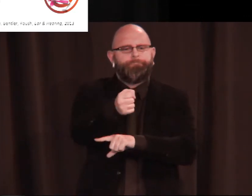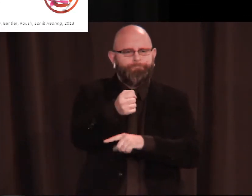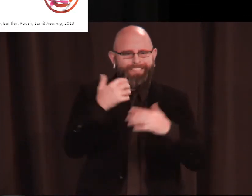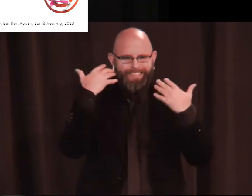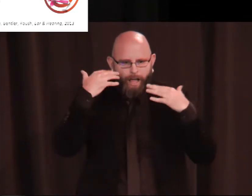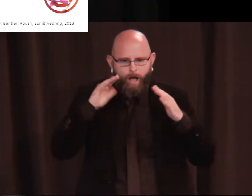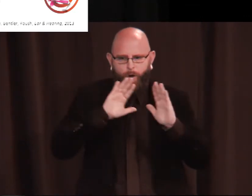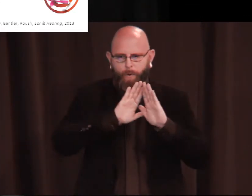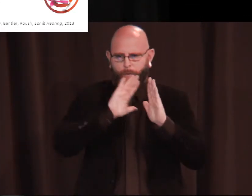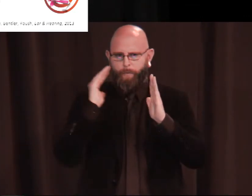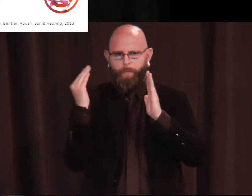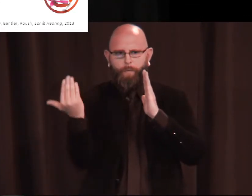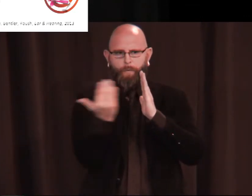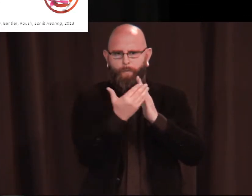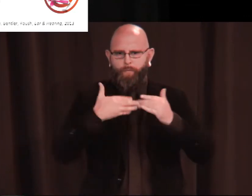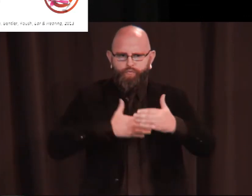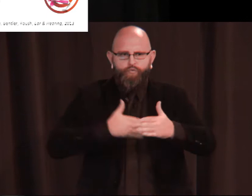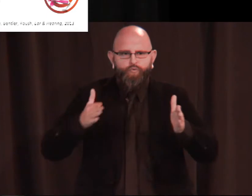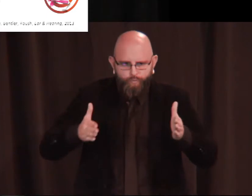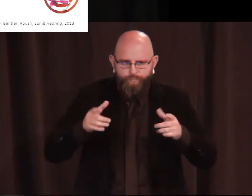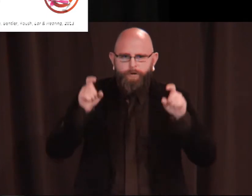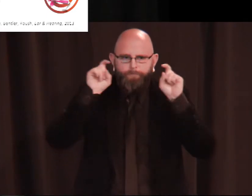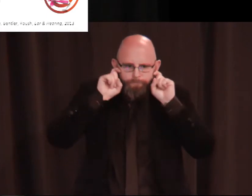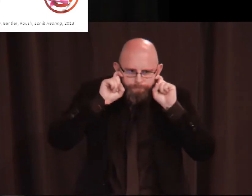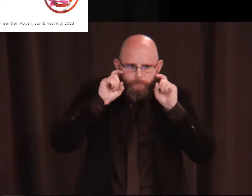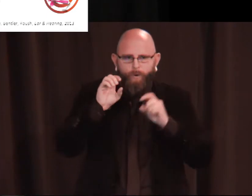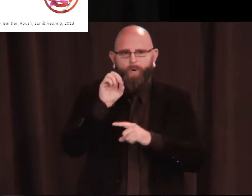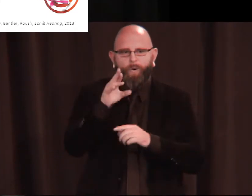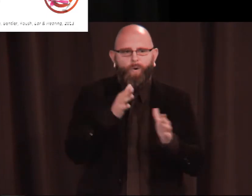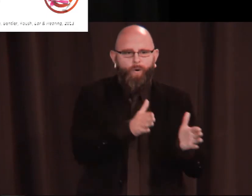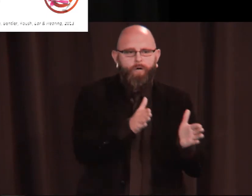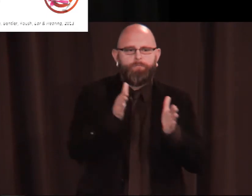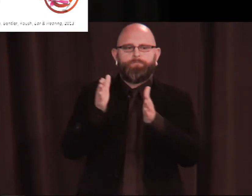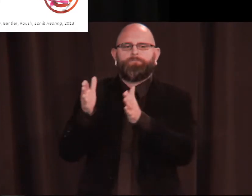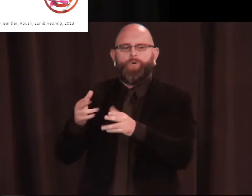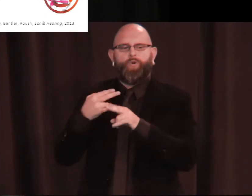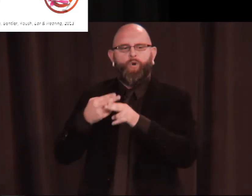We can also do what are called real ear measures, where we actually look to see how much sound